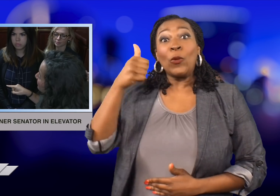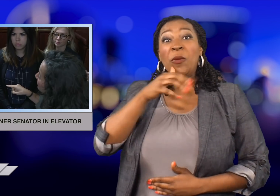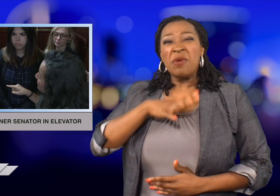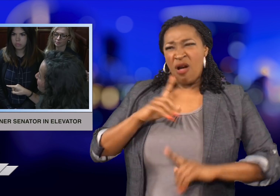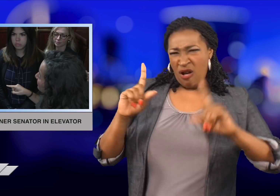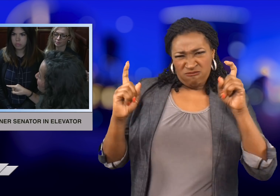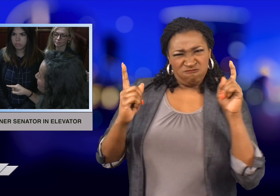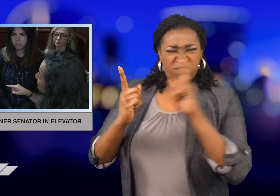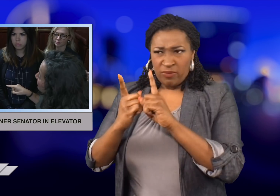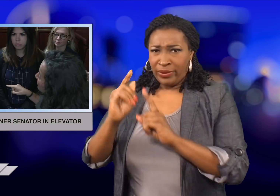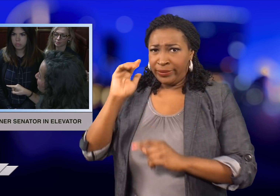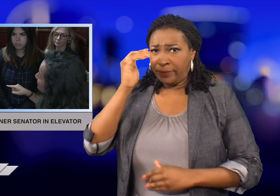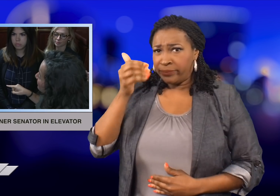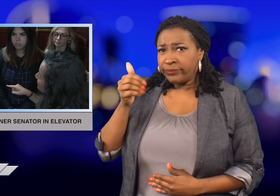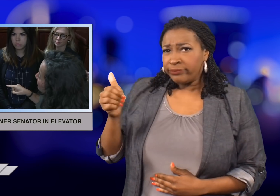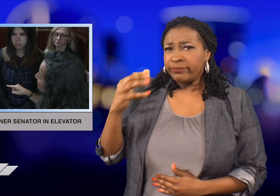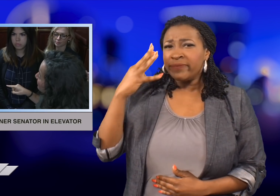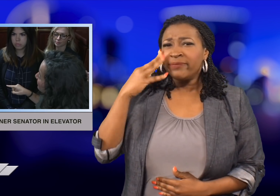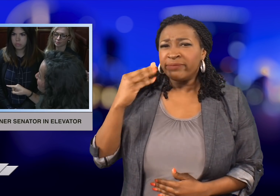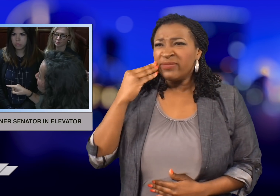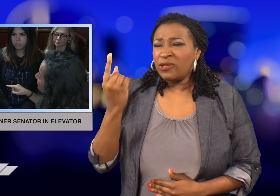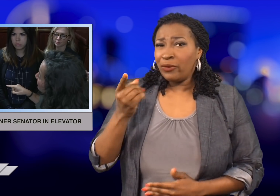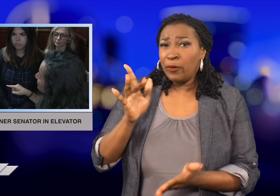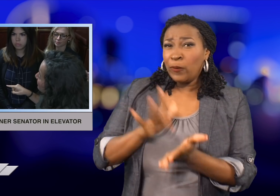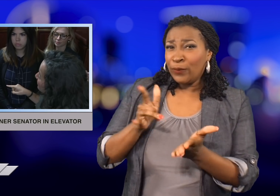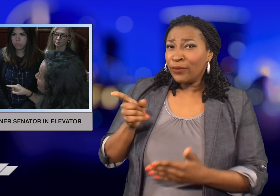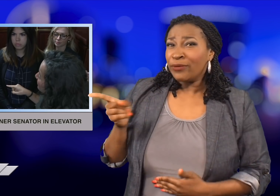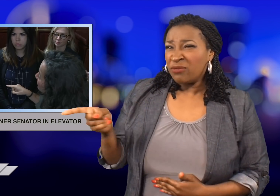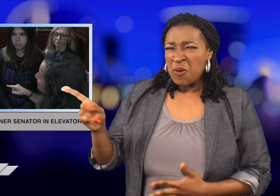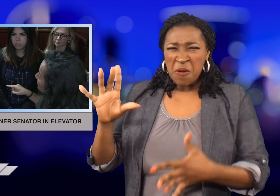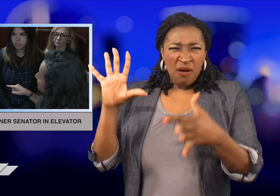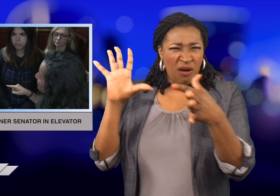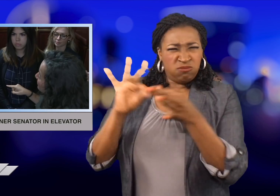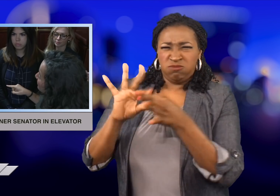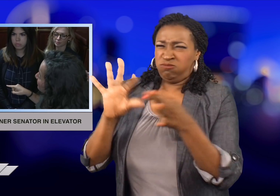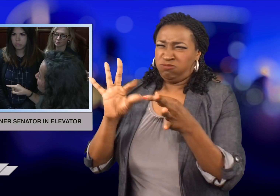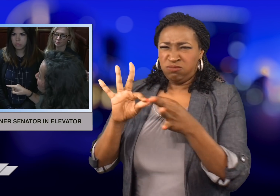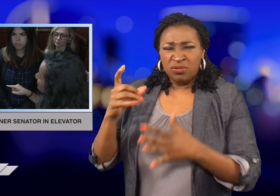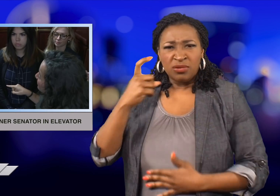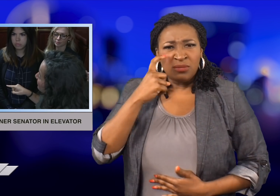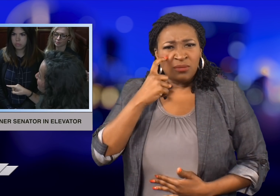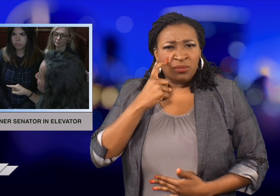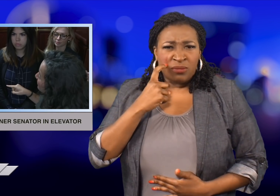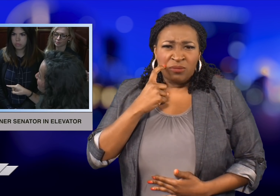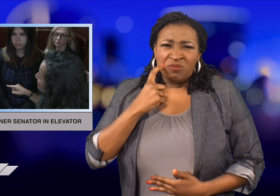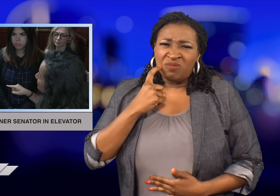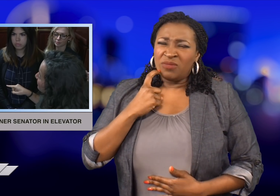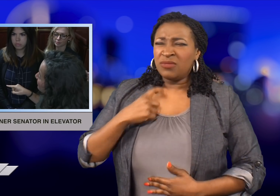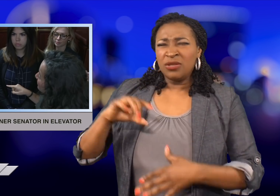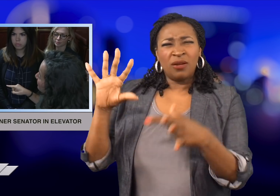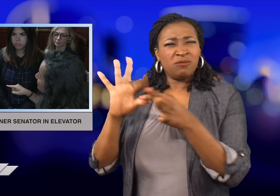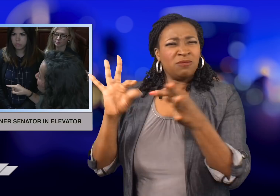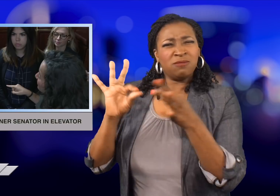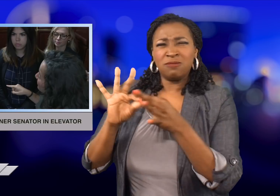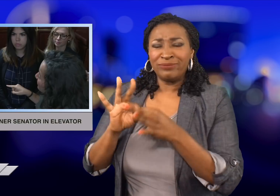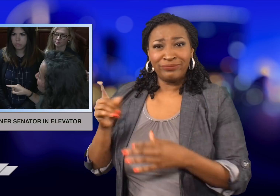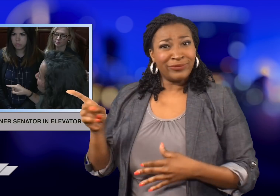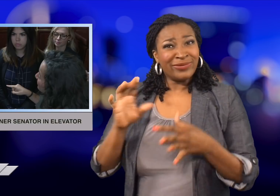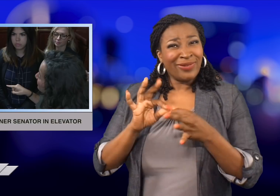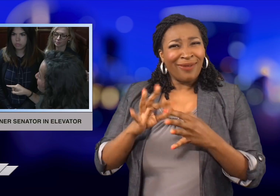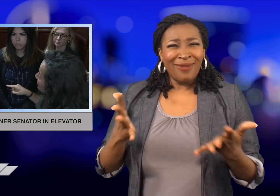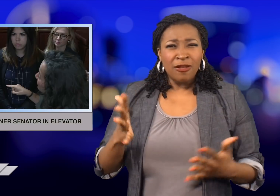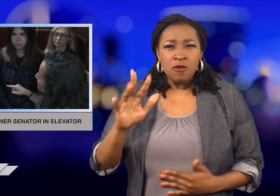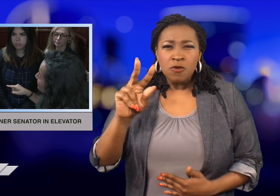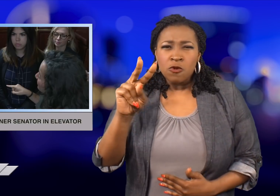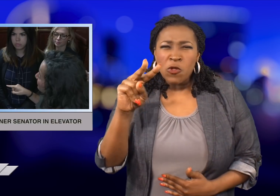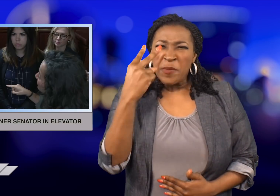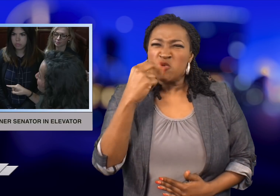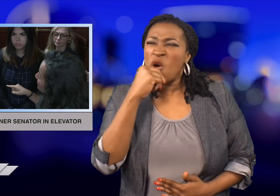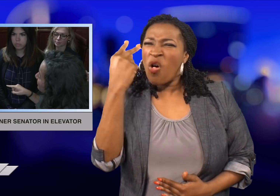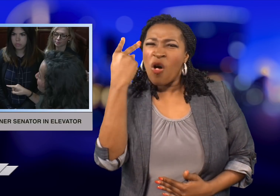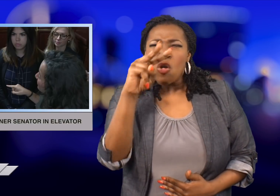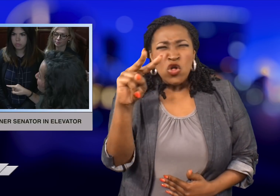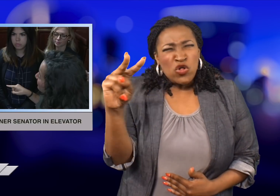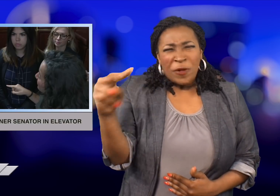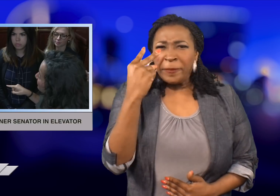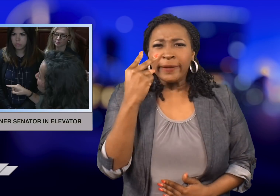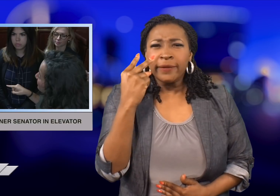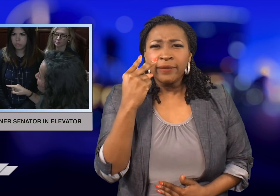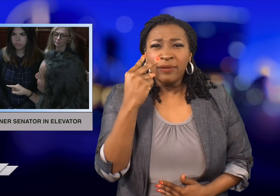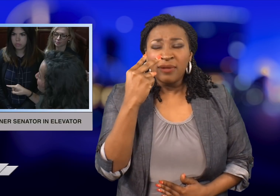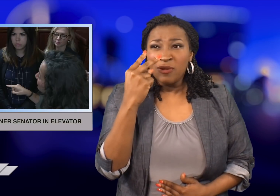The other woman, who had apparently been assaulted herself, said through tears "Don't look away from me!